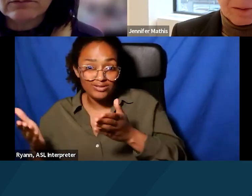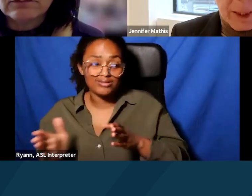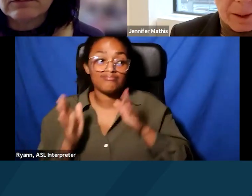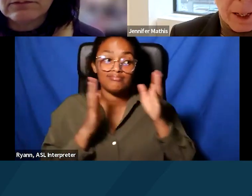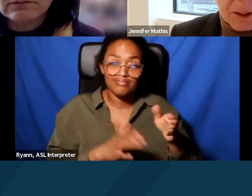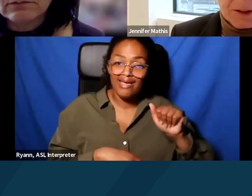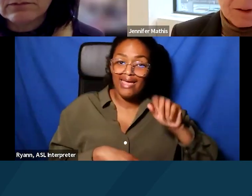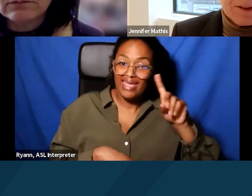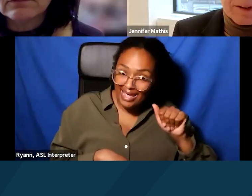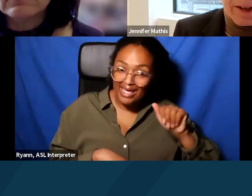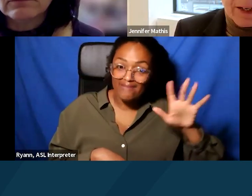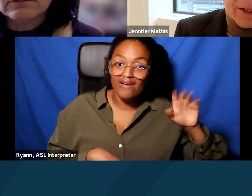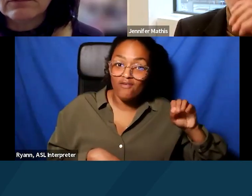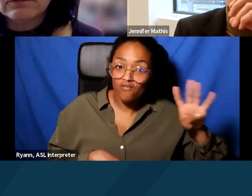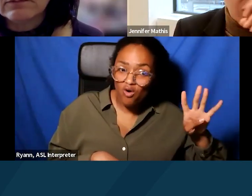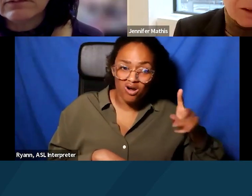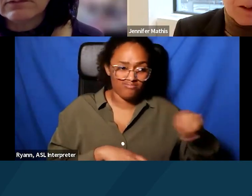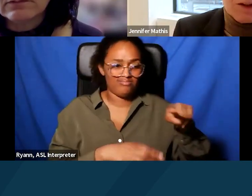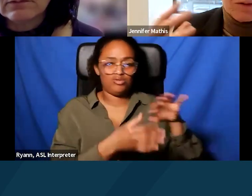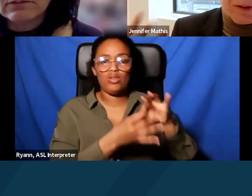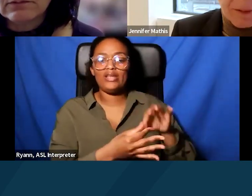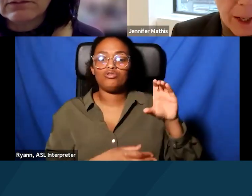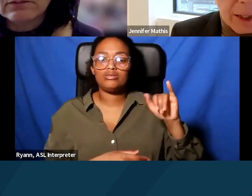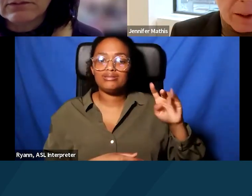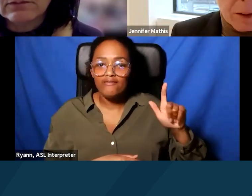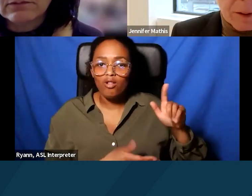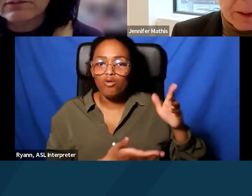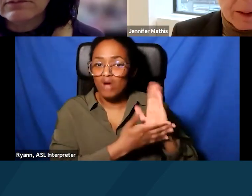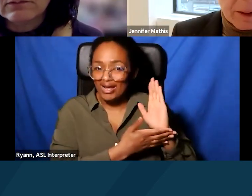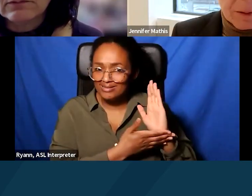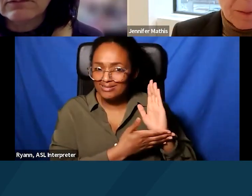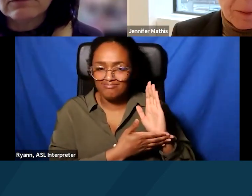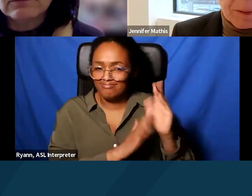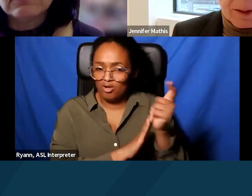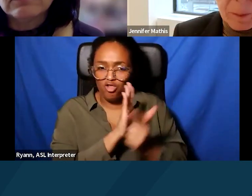Civil Rights statutes that say once you provide services for people with